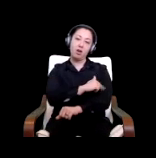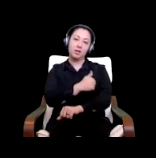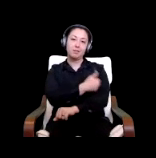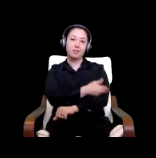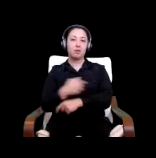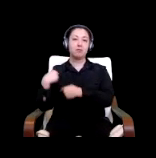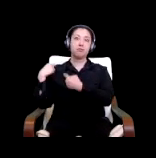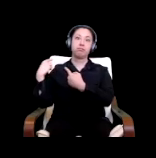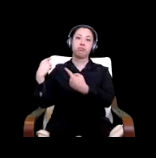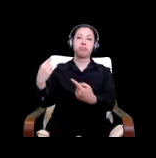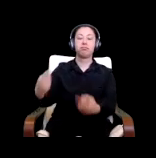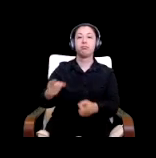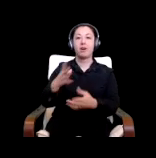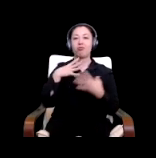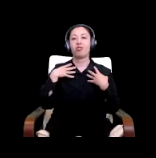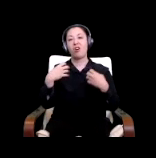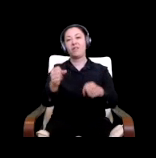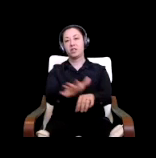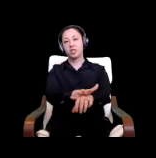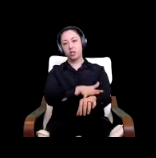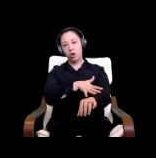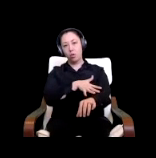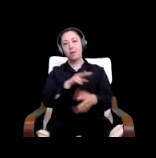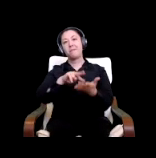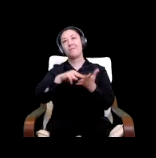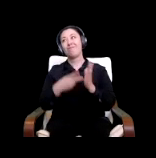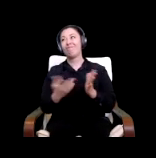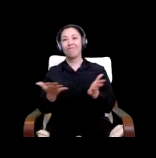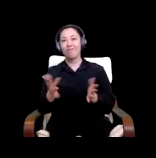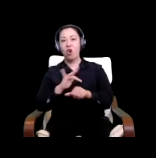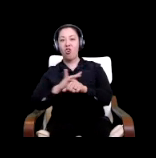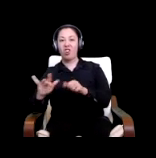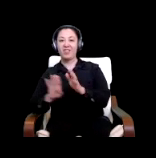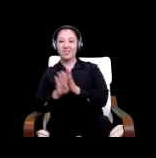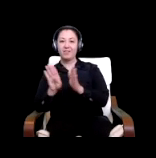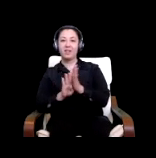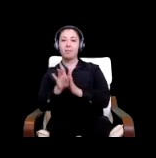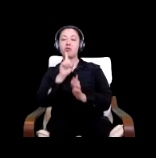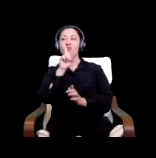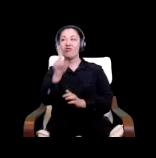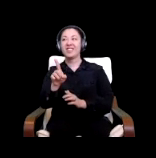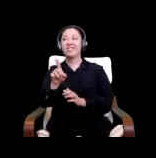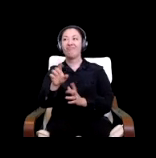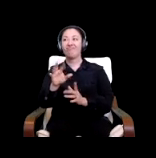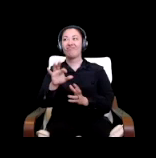And so there early development is really shaped by all of these consistent procedures and